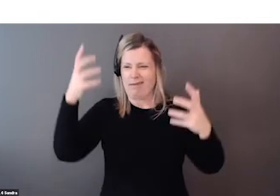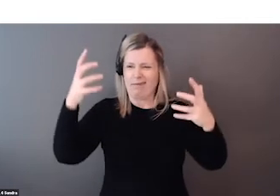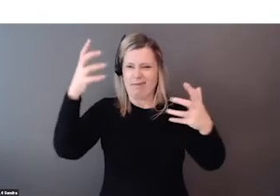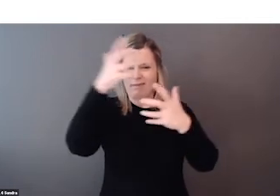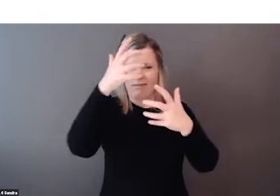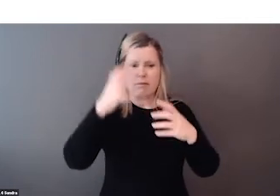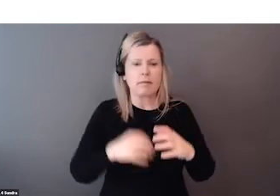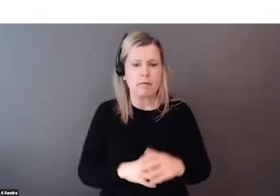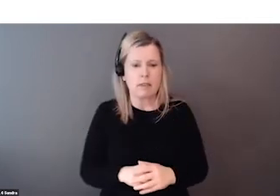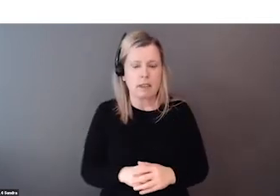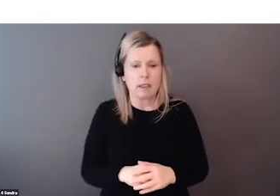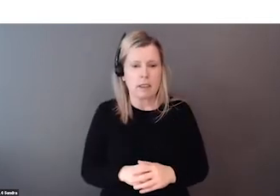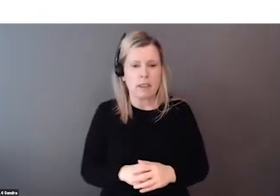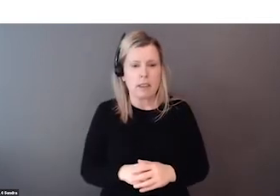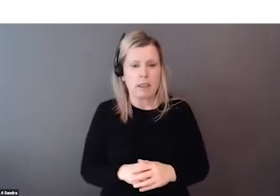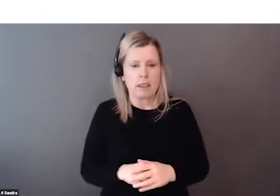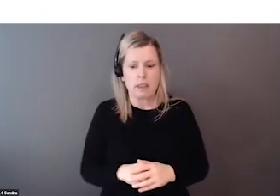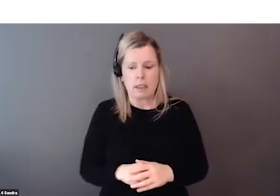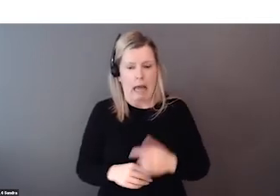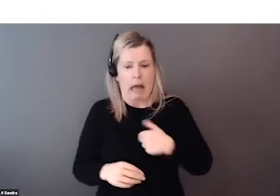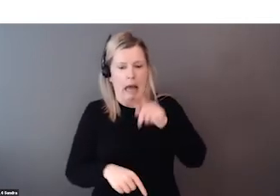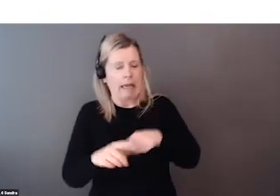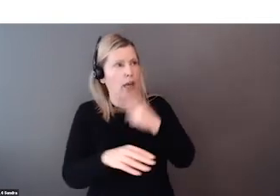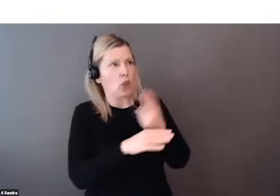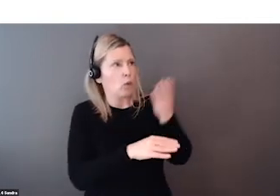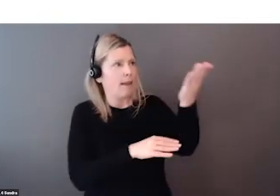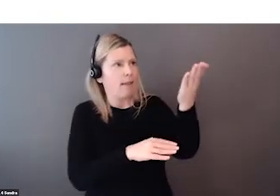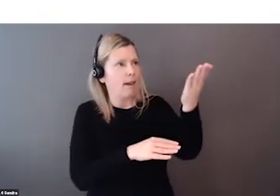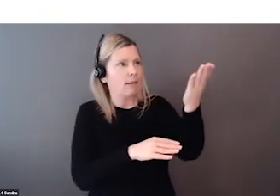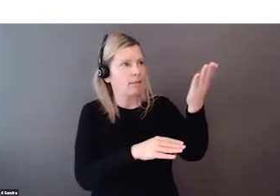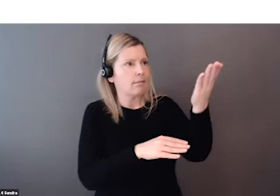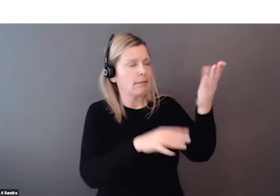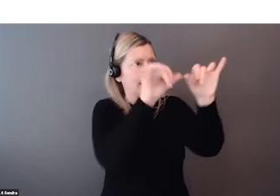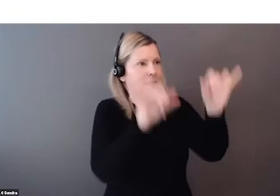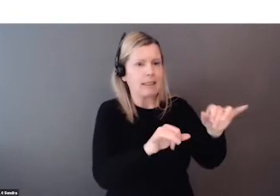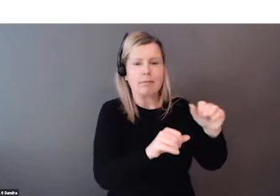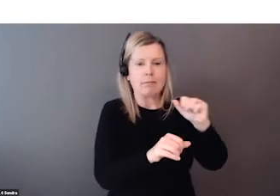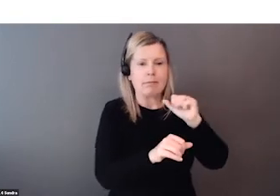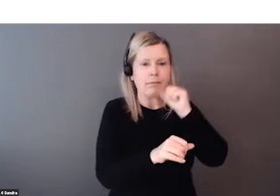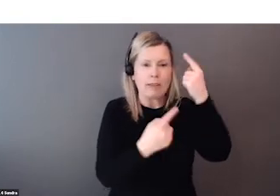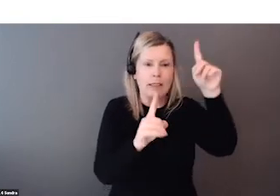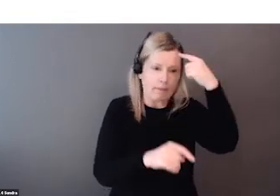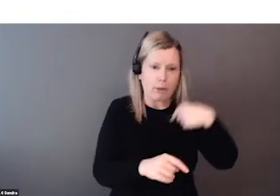cannot rely on mainstream setup, training or maintenance. And this means that the system is broken